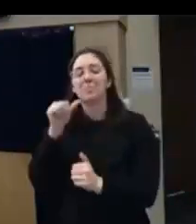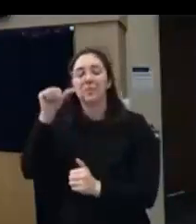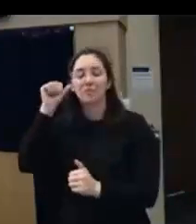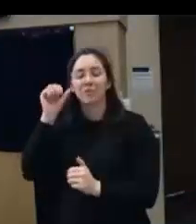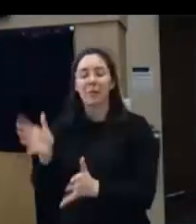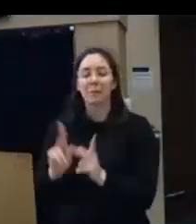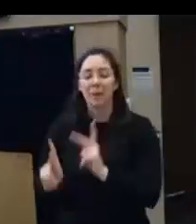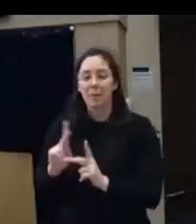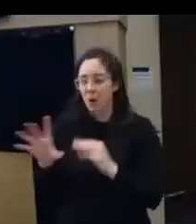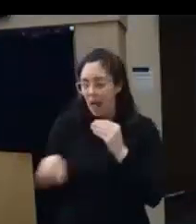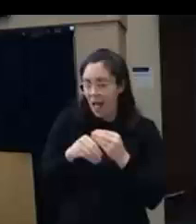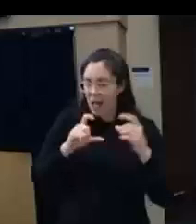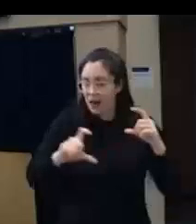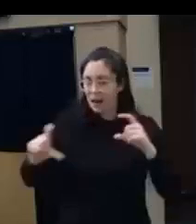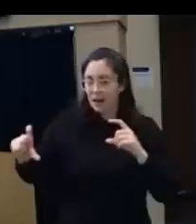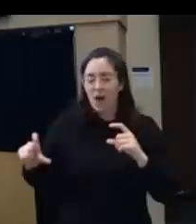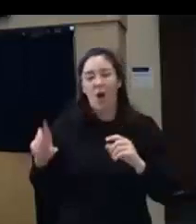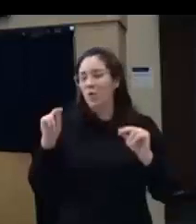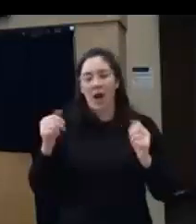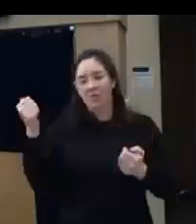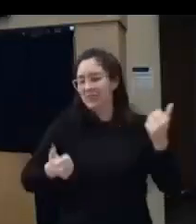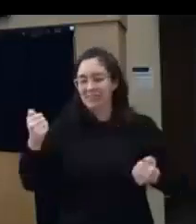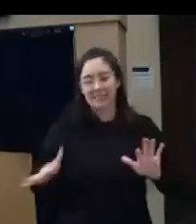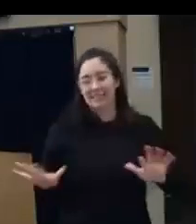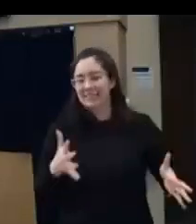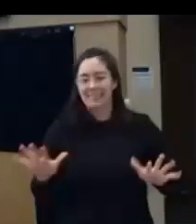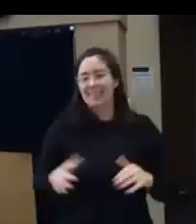want to add this in then I thought shoot I have to take things out also so I just threw them at